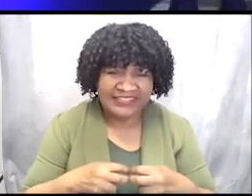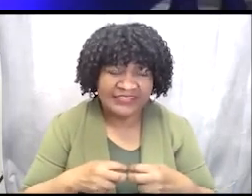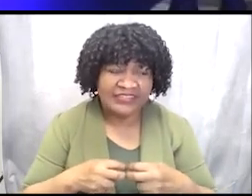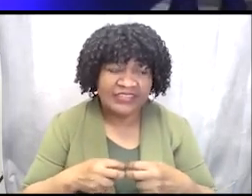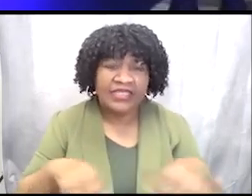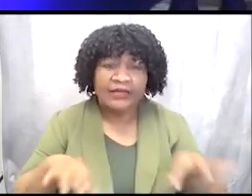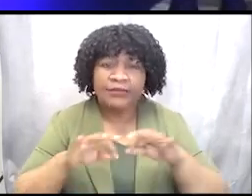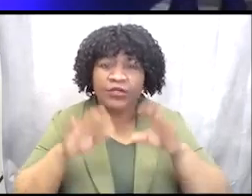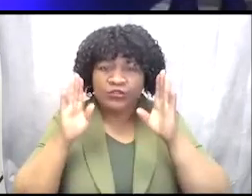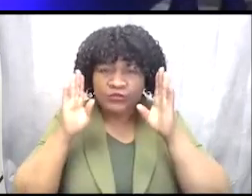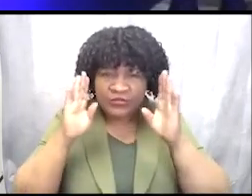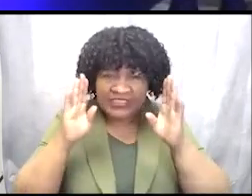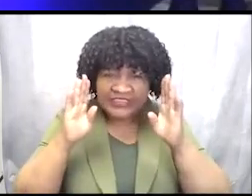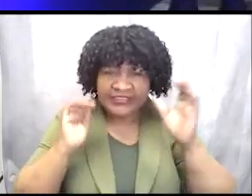listening to all sides,